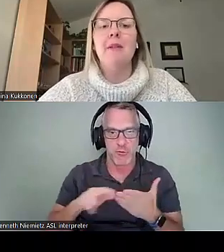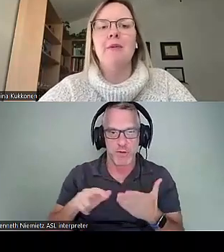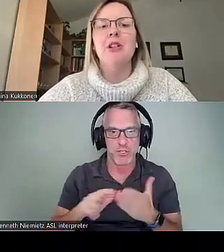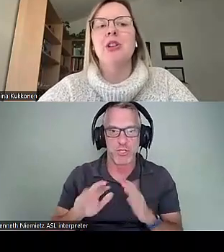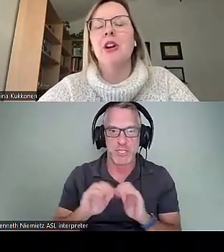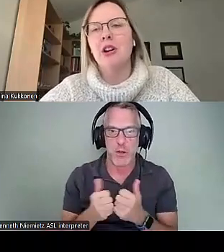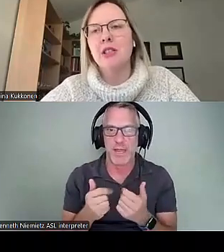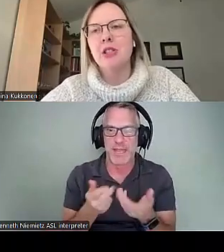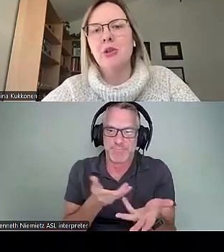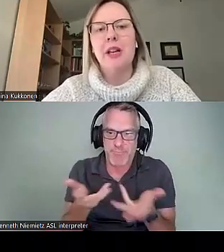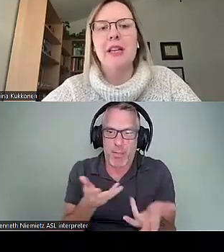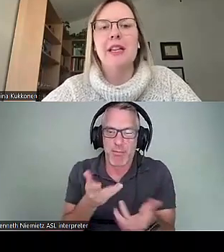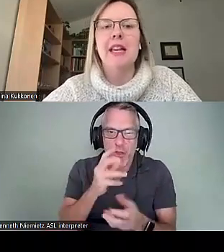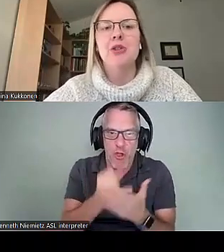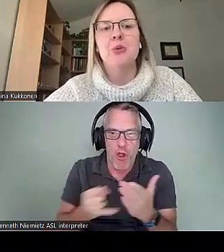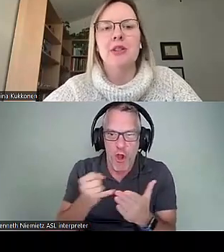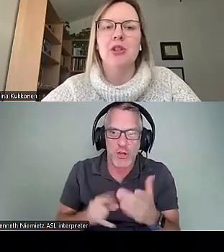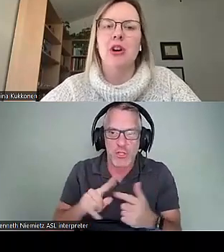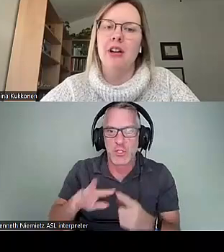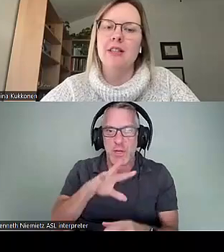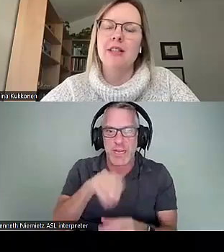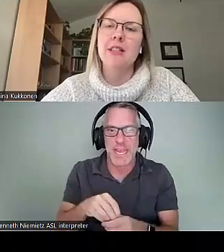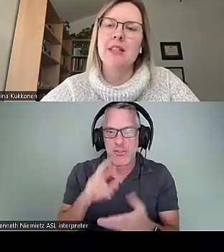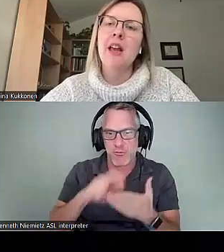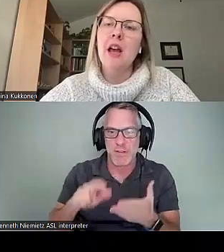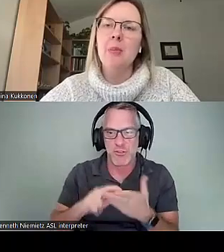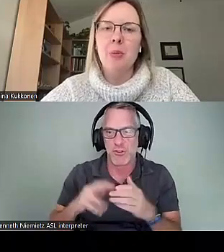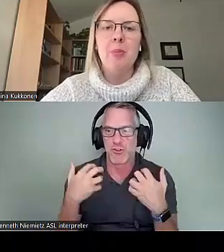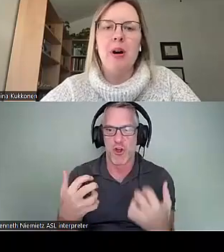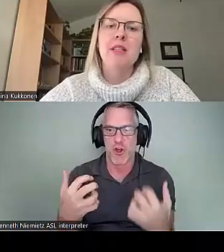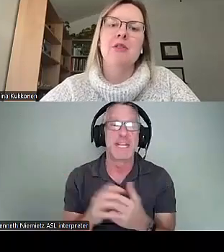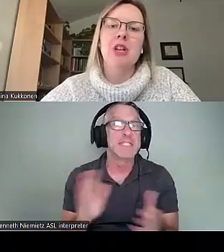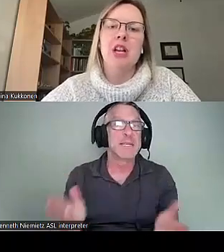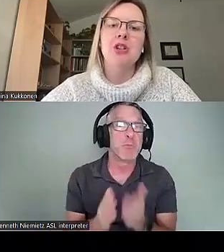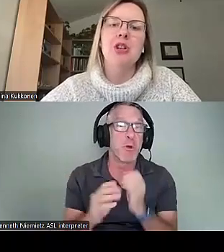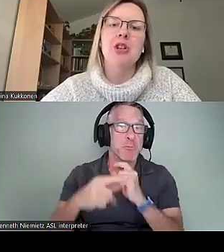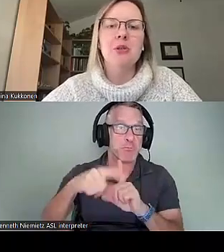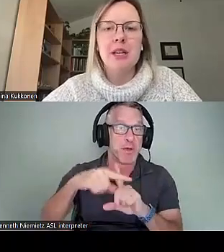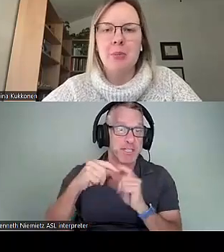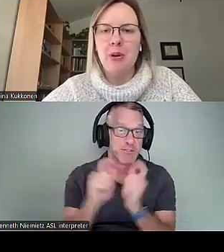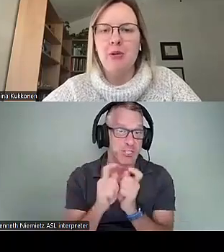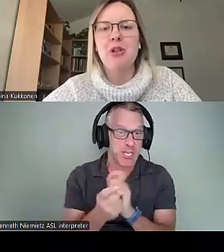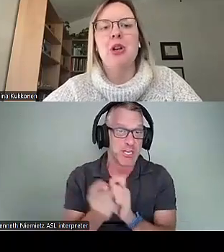leverage the arts to engage research audiences and promote positive change using an approach